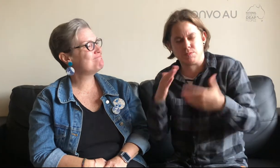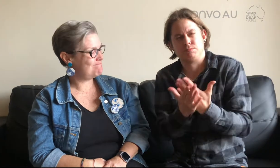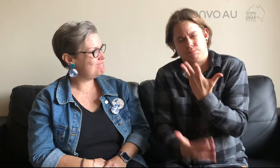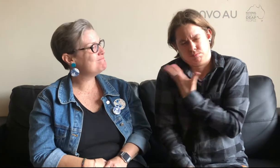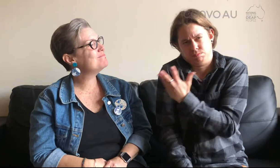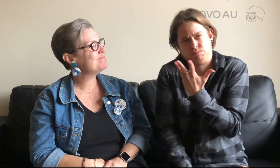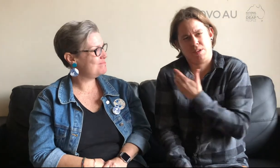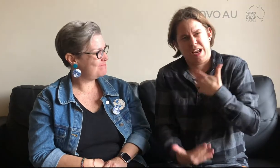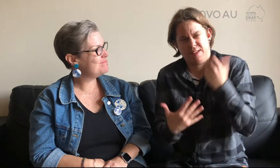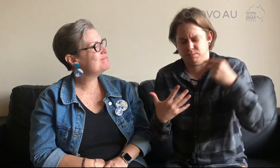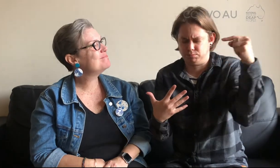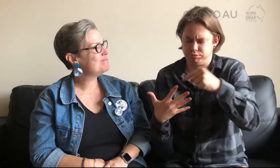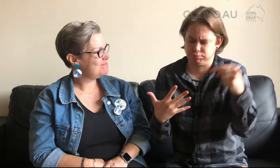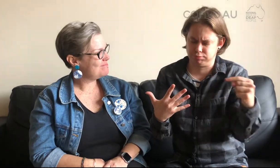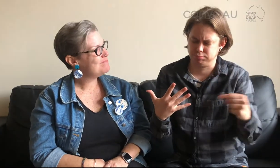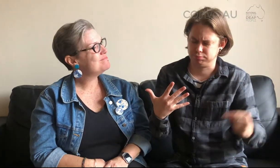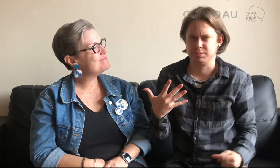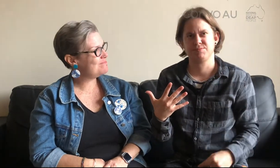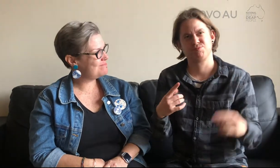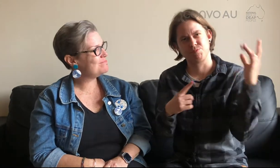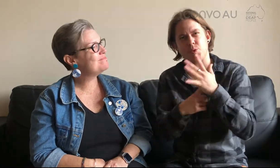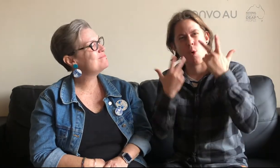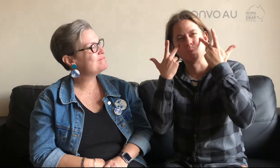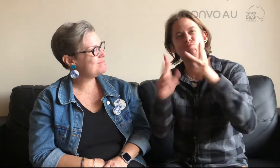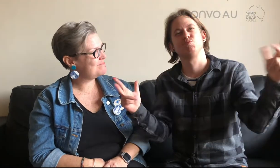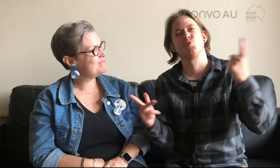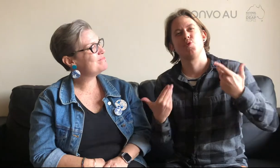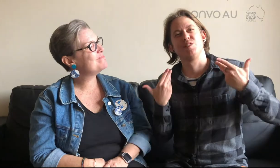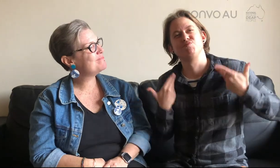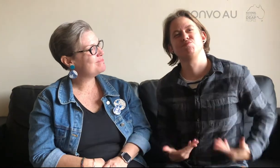I am proud to have many identities that show everyone who I am.